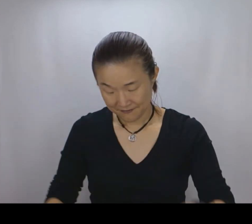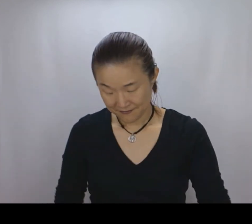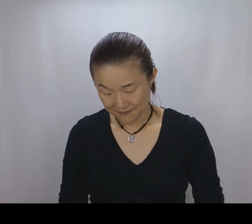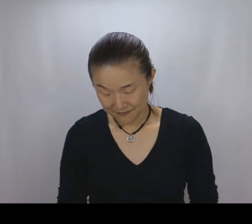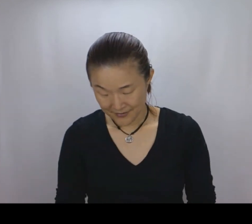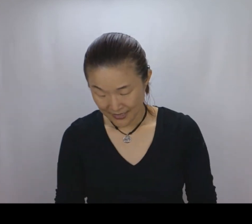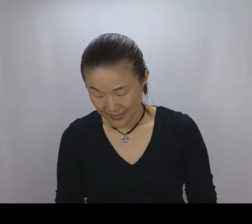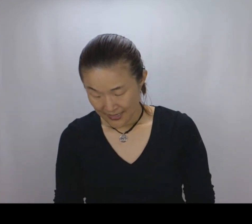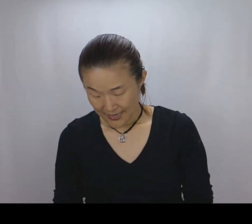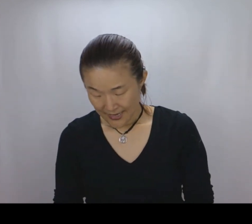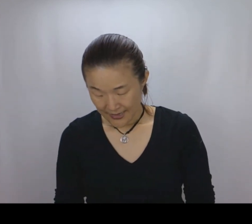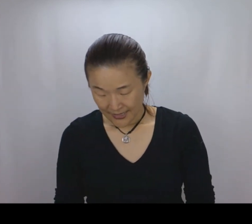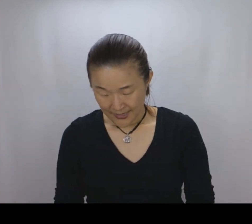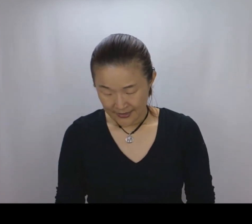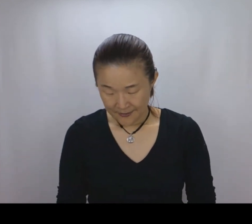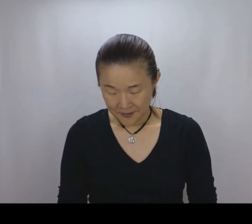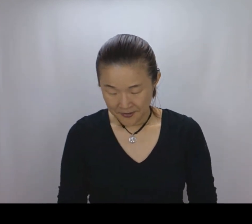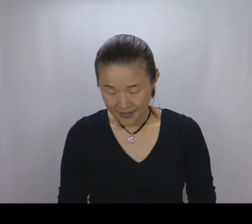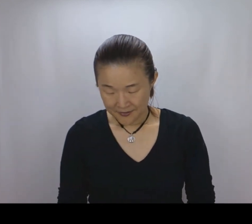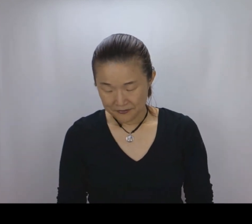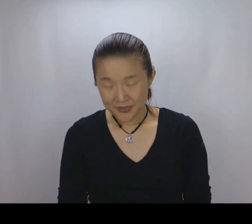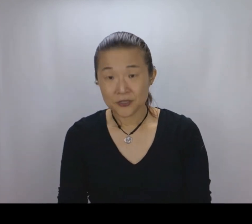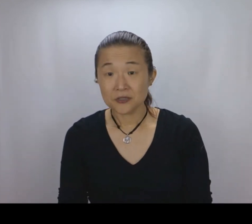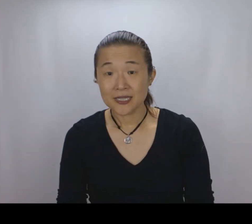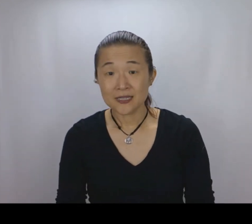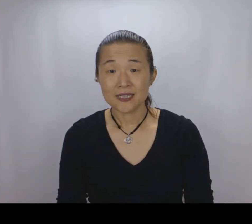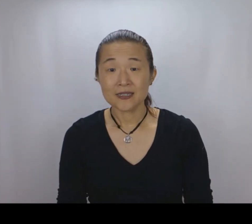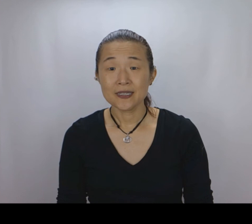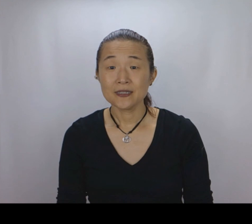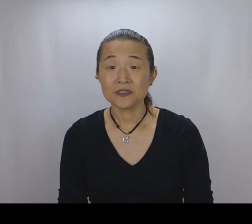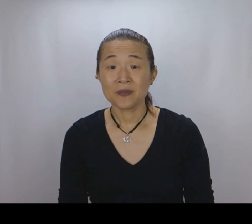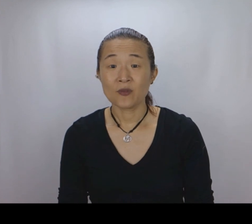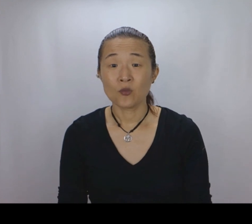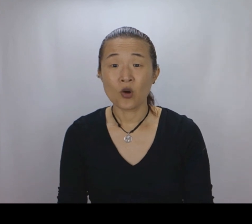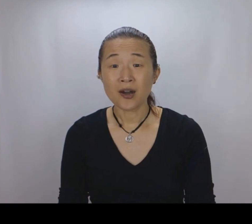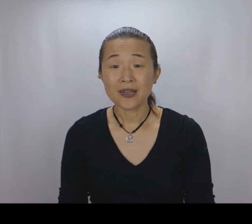Then if you're not being too sedentary, you might want to walk.